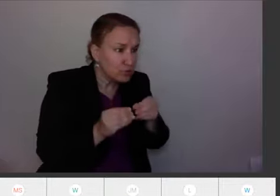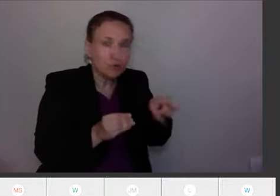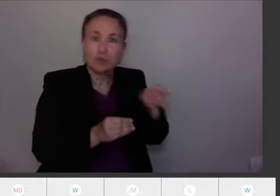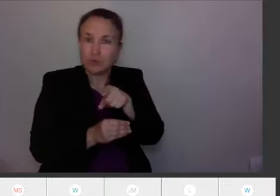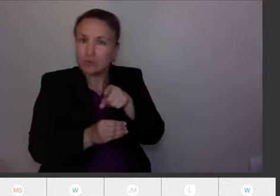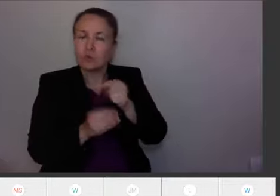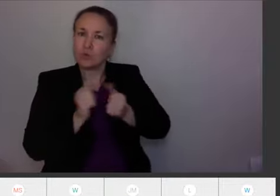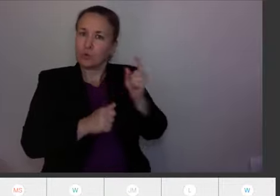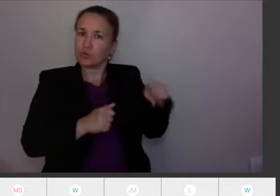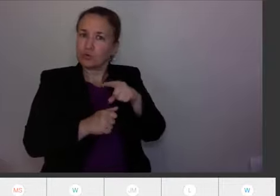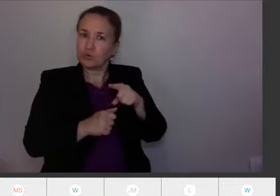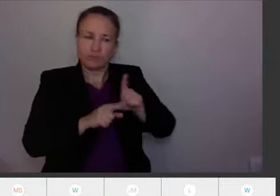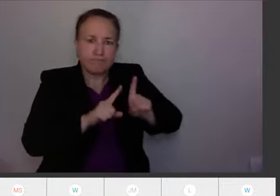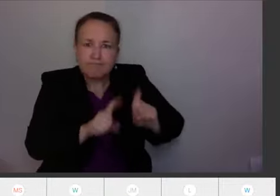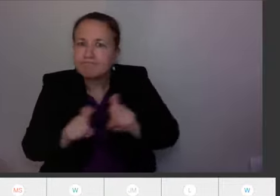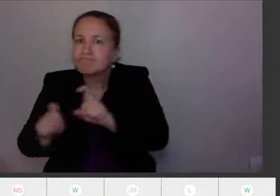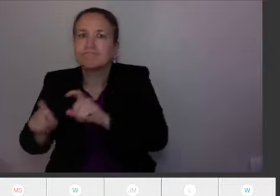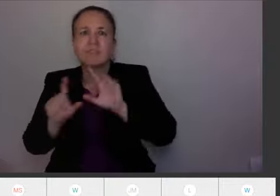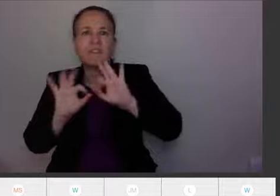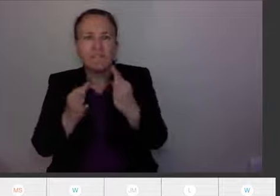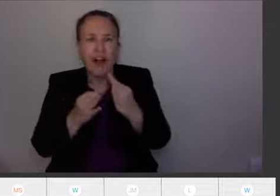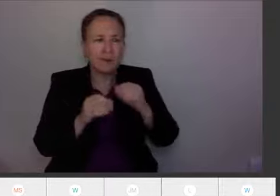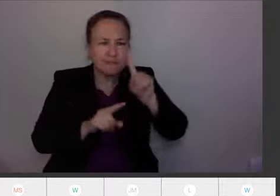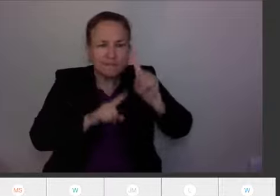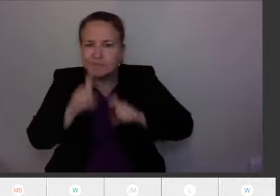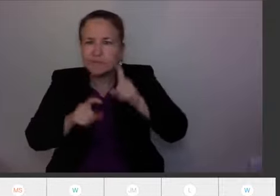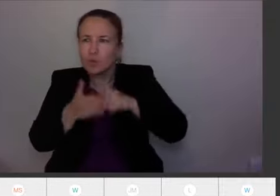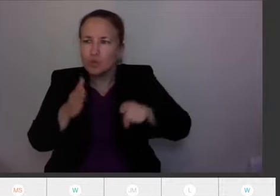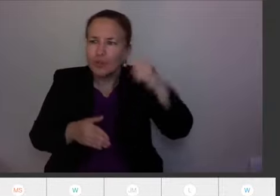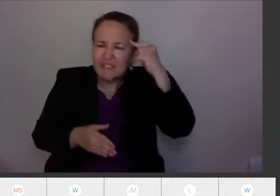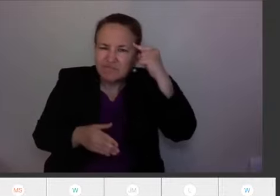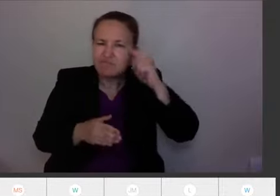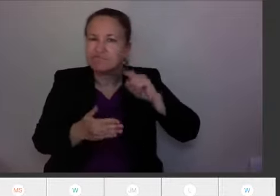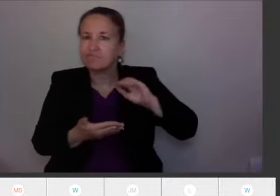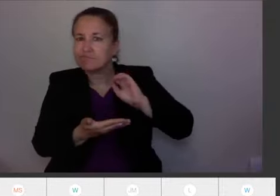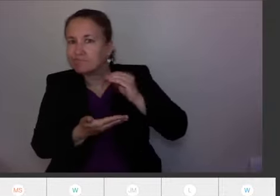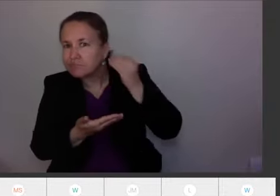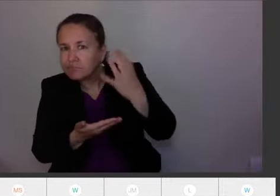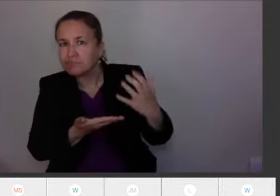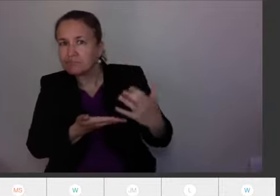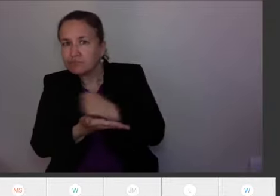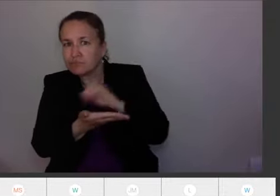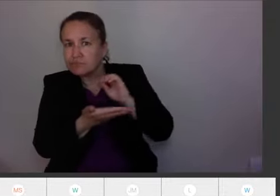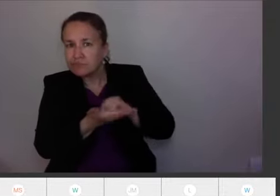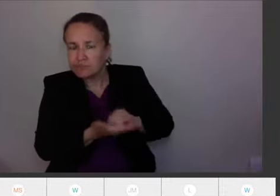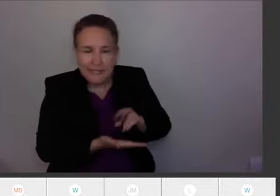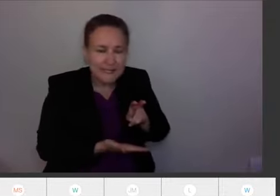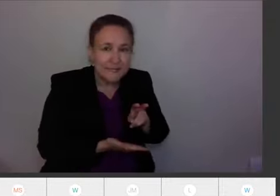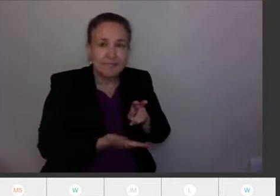kind of polling of the families in that district it is up to them to make the decision that's best for their